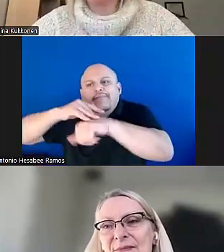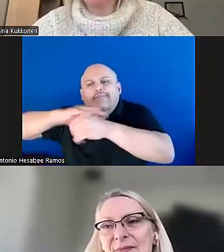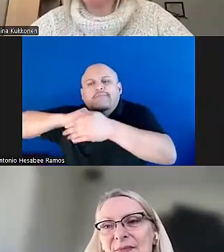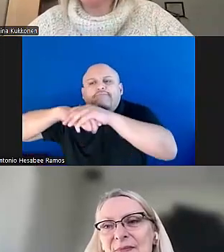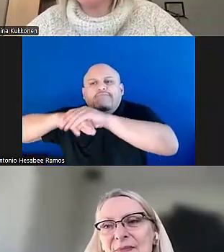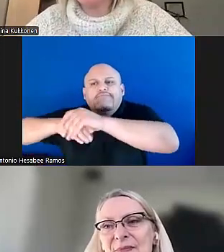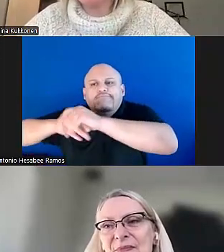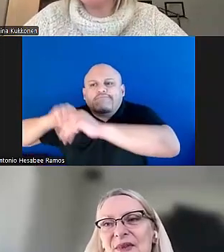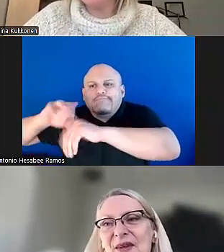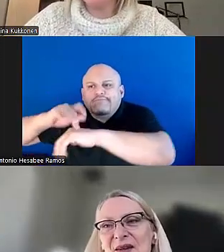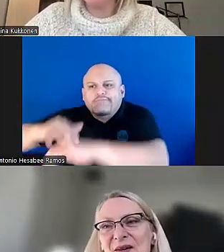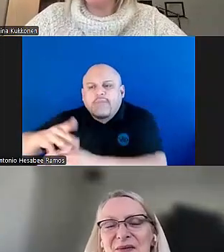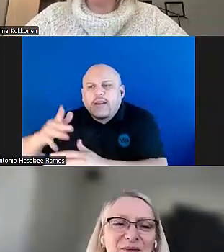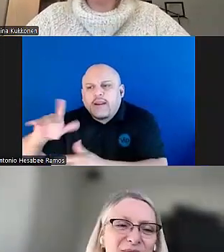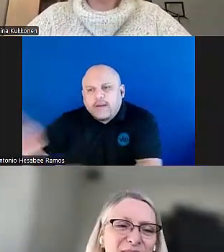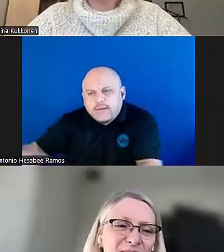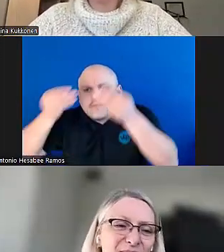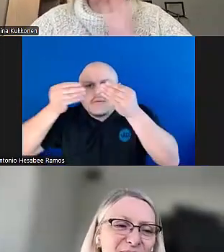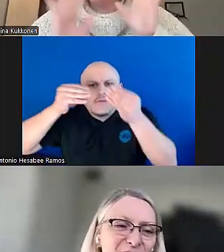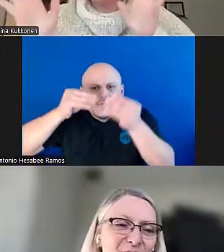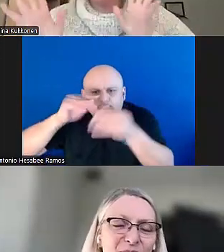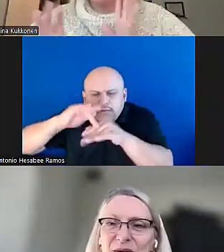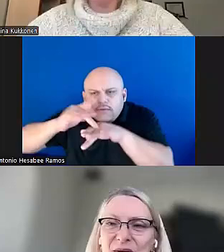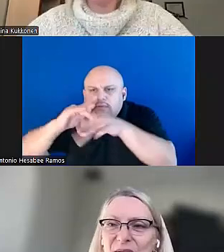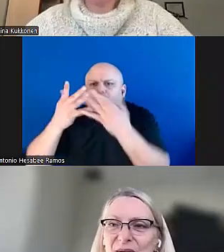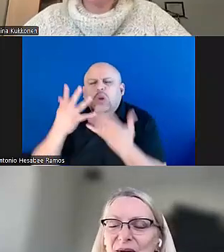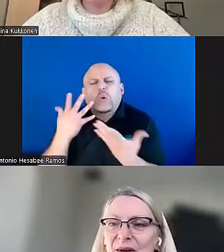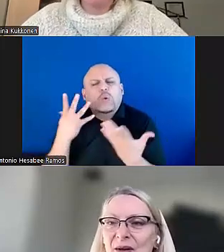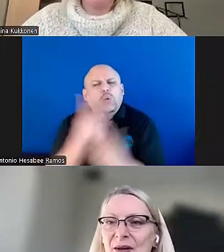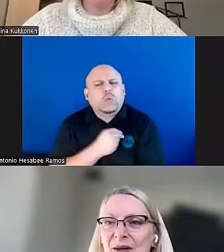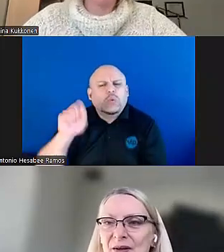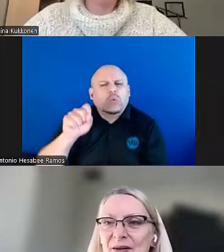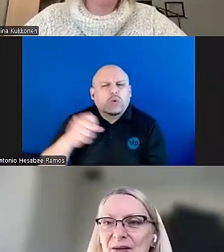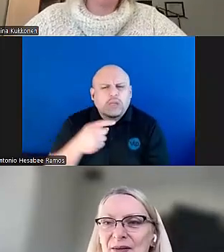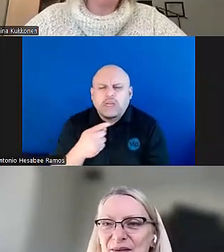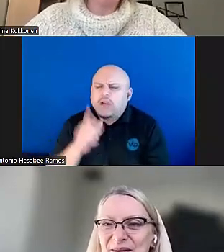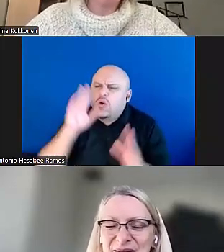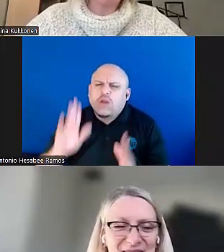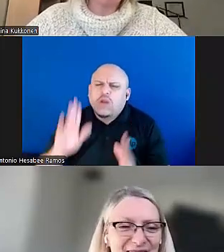them up and look through them too. So it's great that they're available in all of these formats.